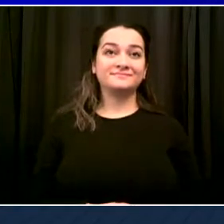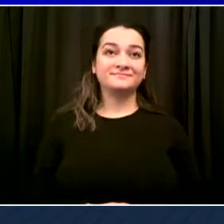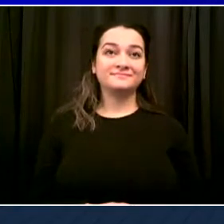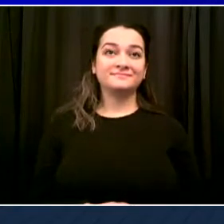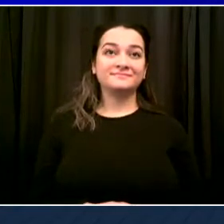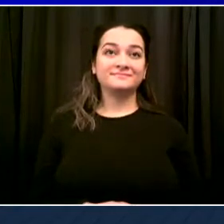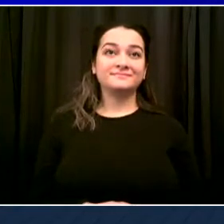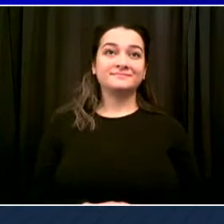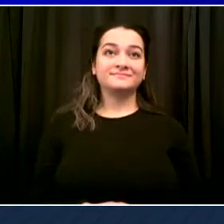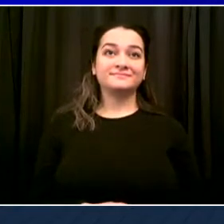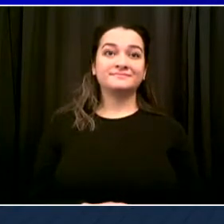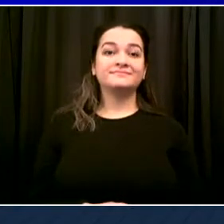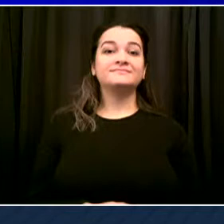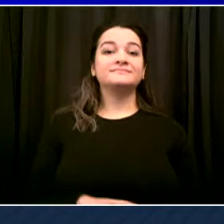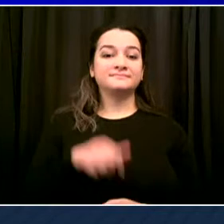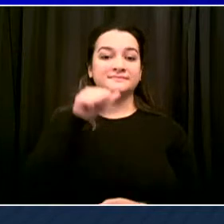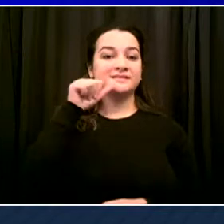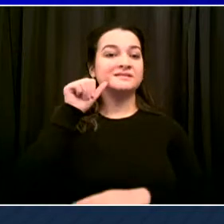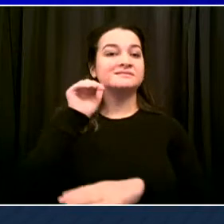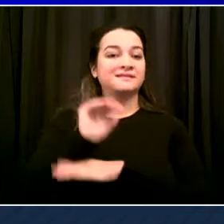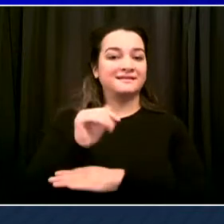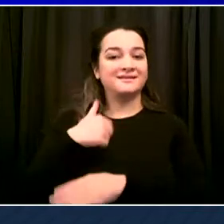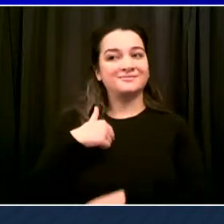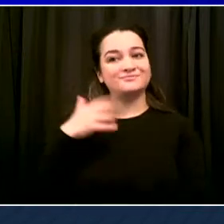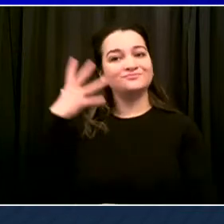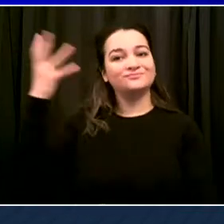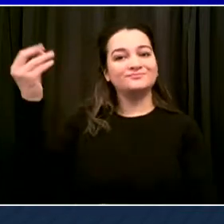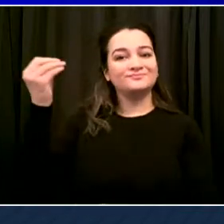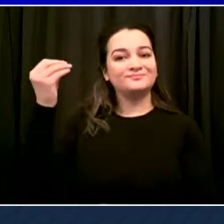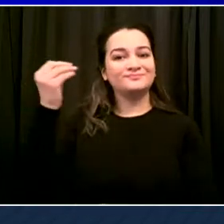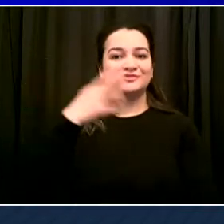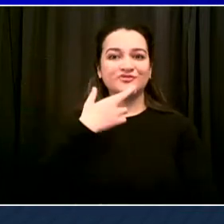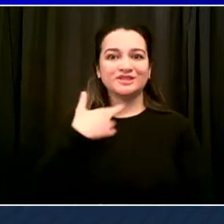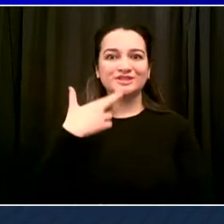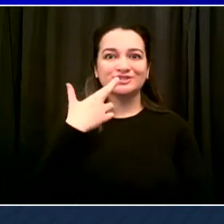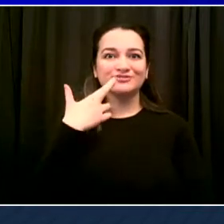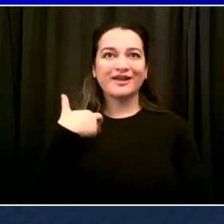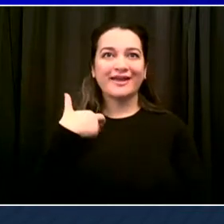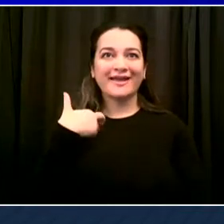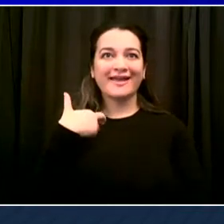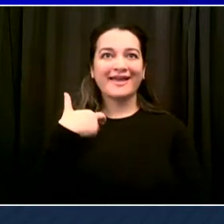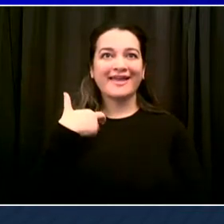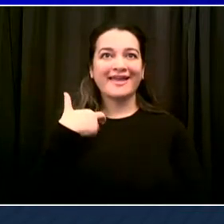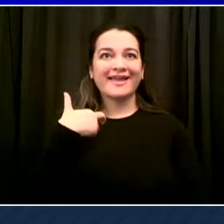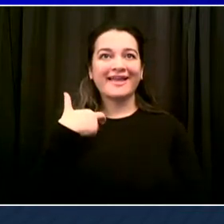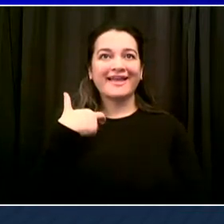JOURNAL WHO SUGGESTED, ON A